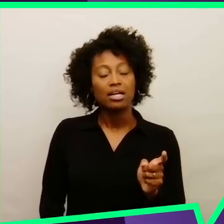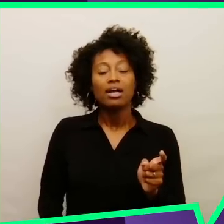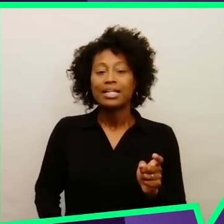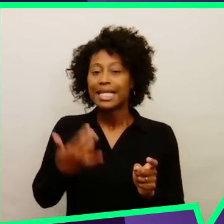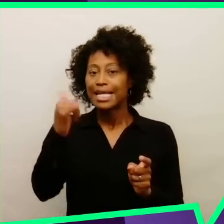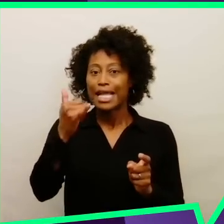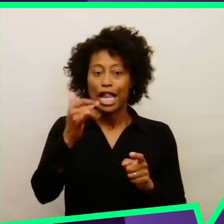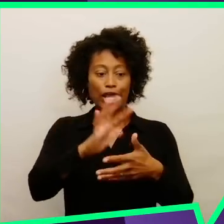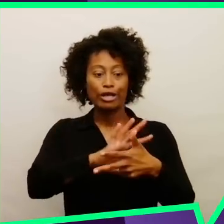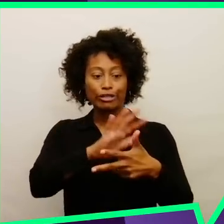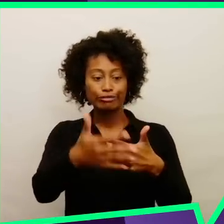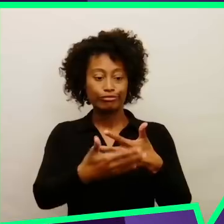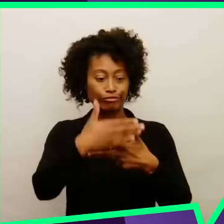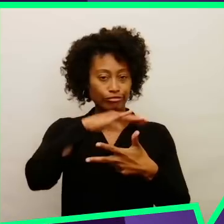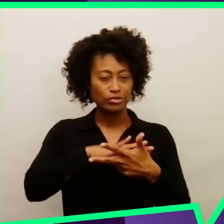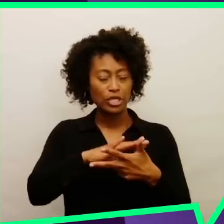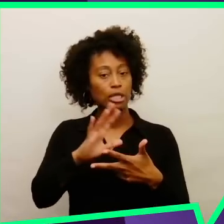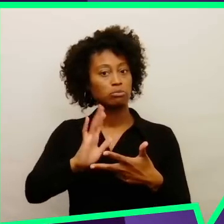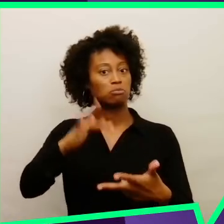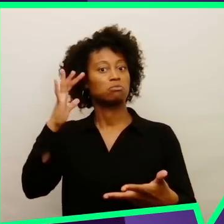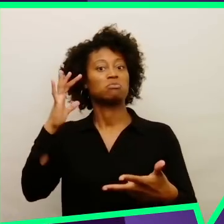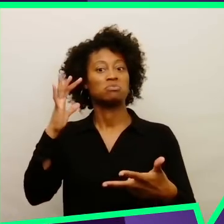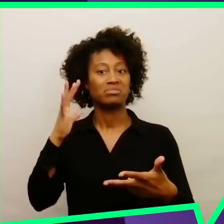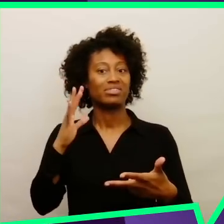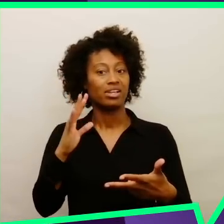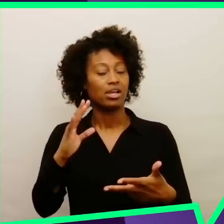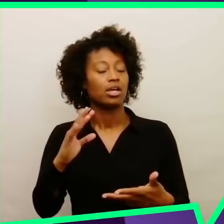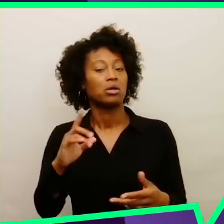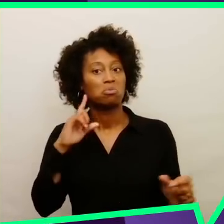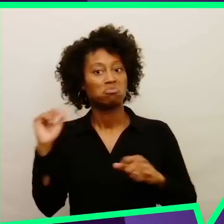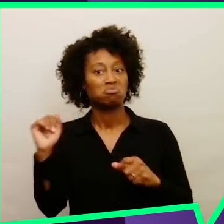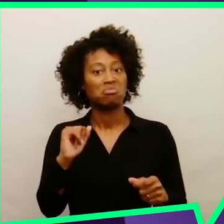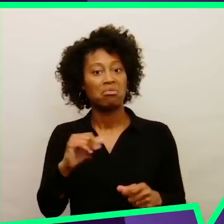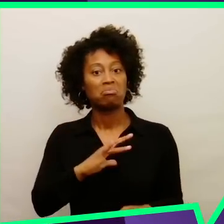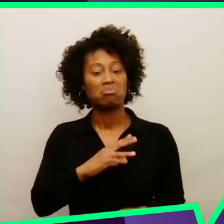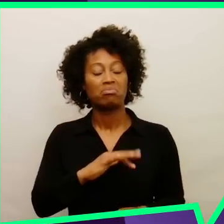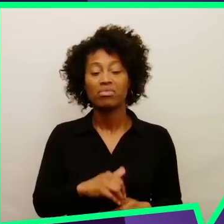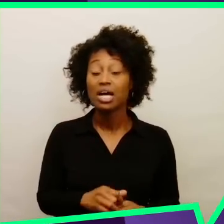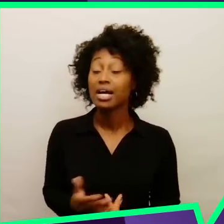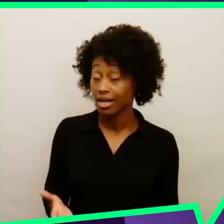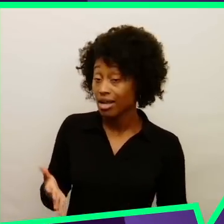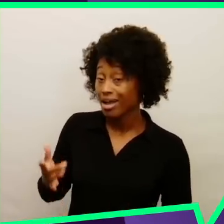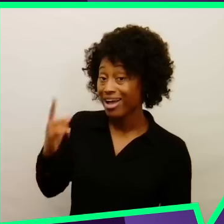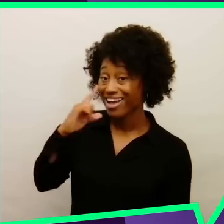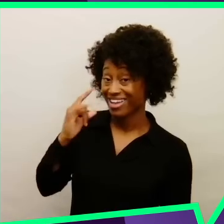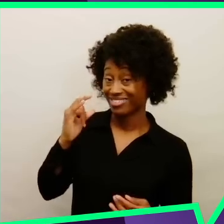I like that color yellow. It stands out really well. It absolutely does. And I think what's interesting, too,